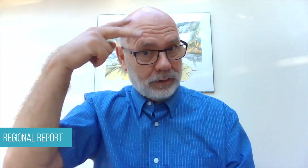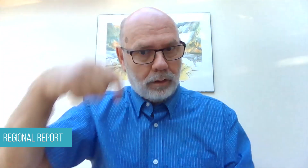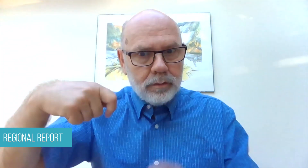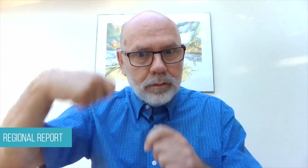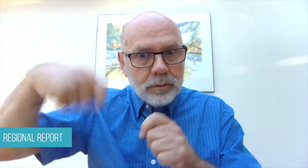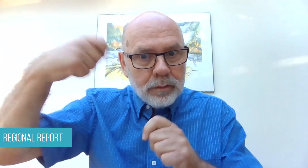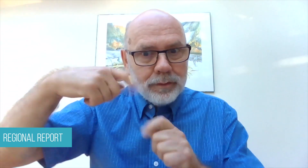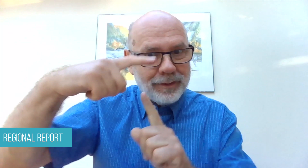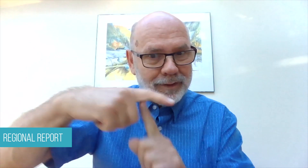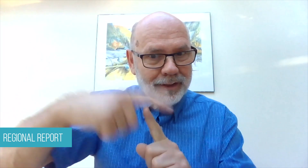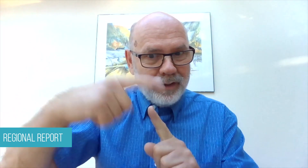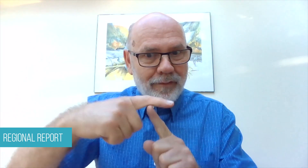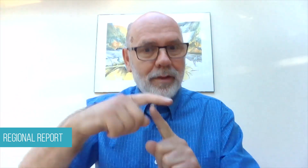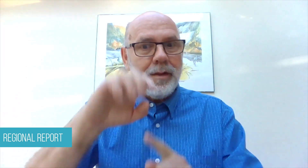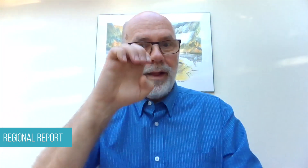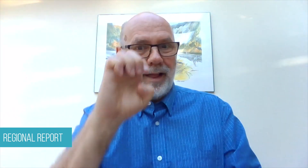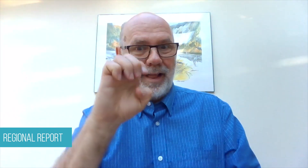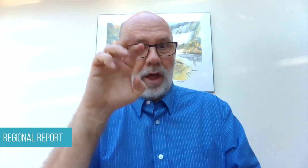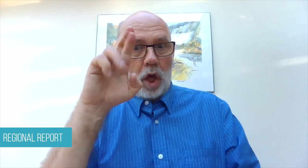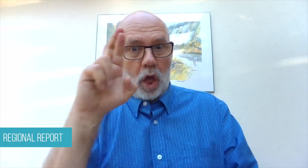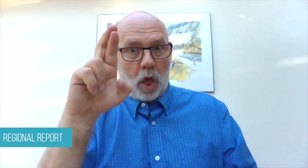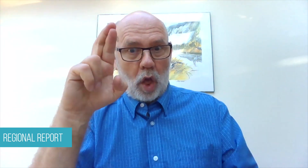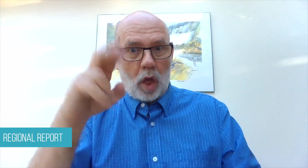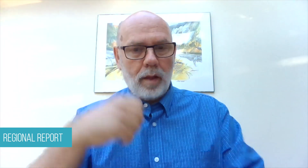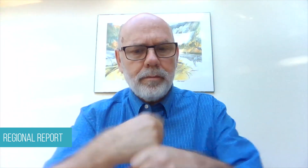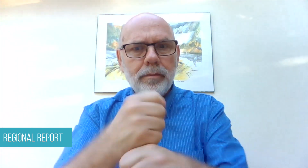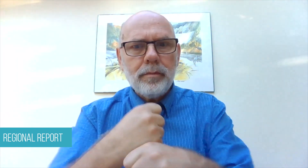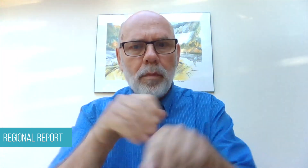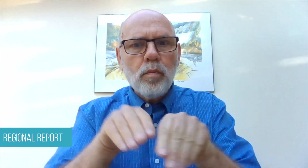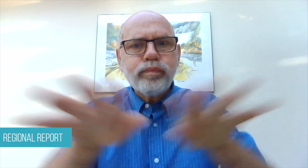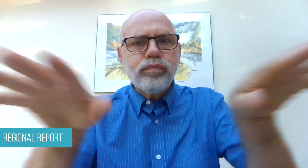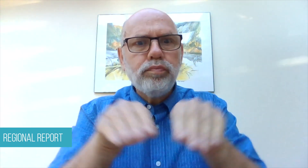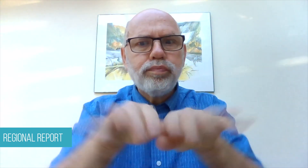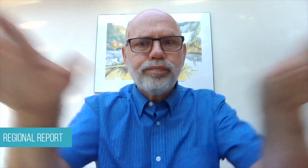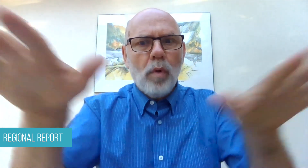produces a TV show named ER. The show broadcasts online